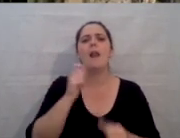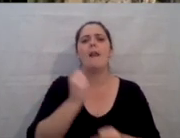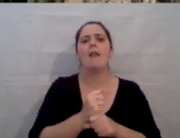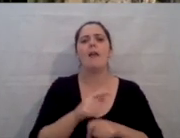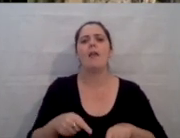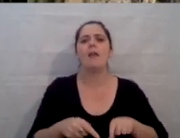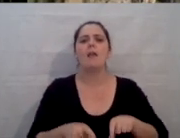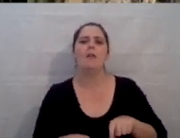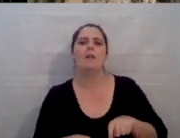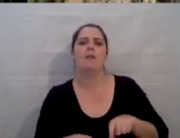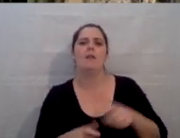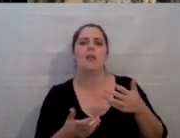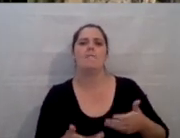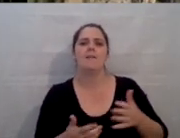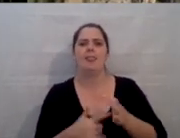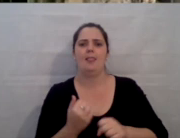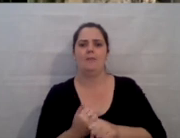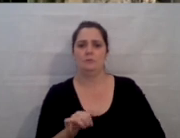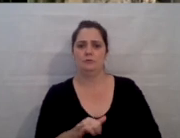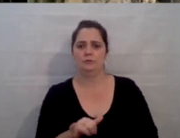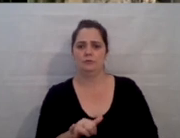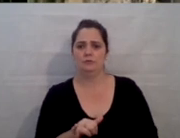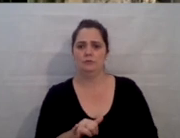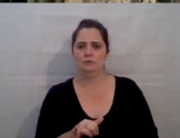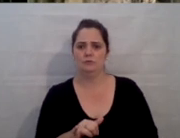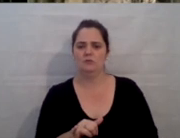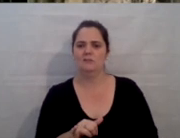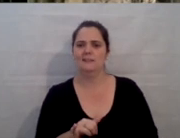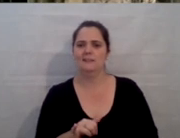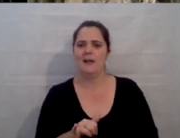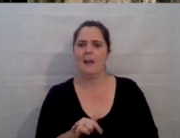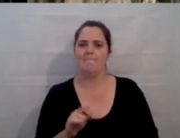weight-bearing leg here and I might come in now and really pop